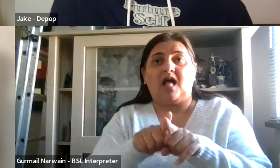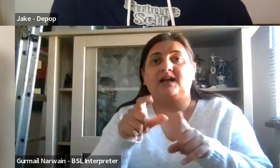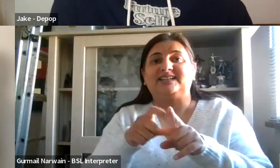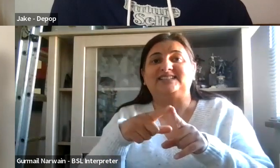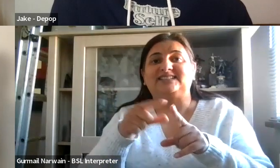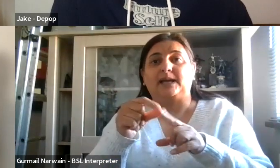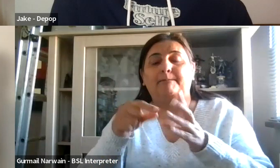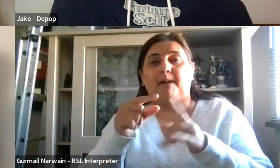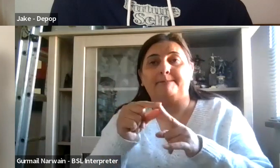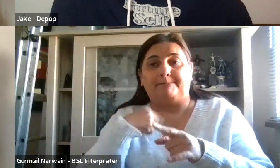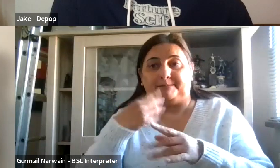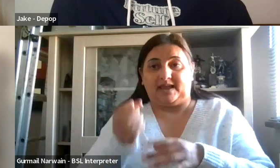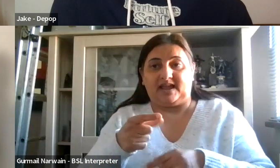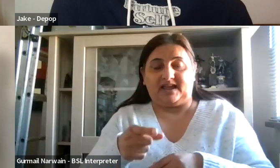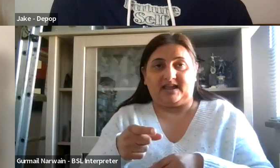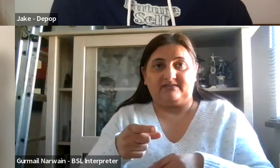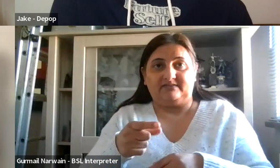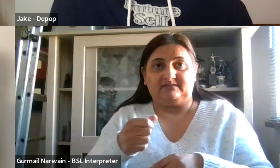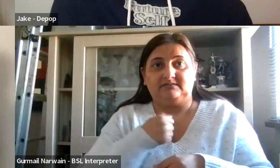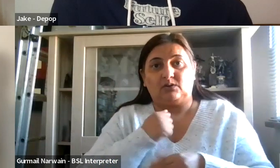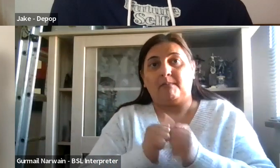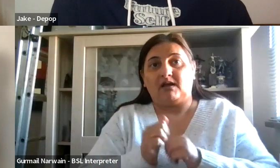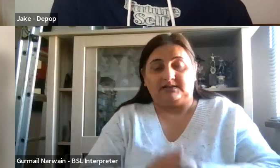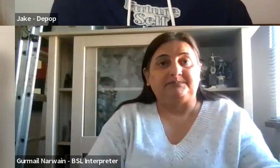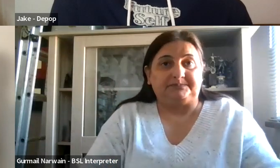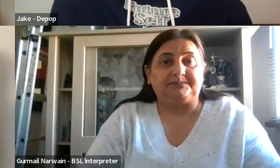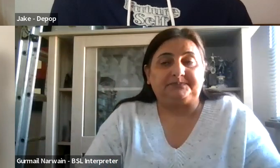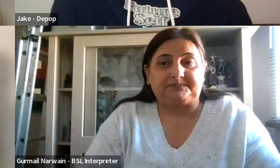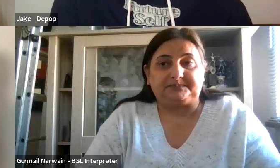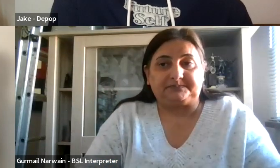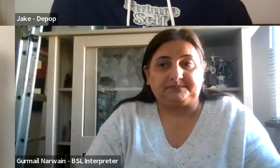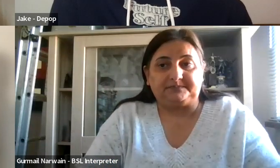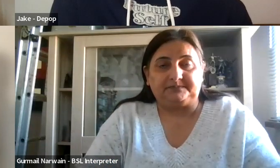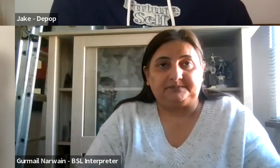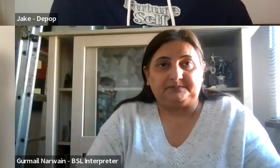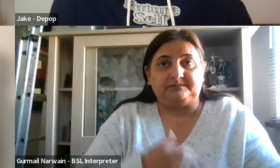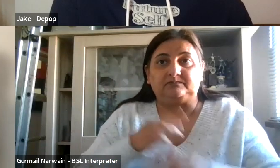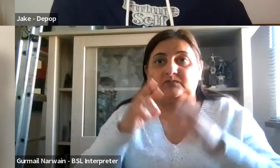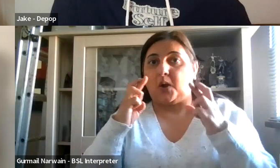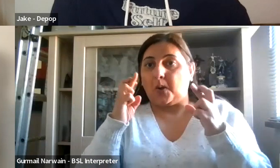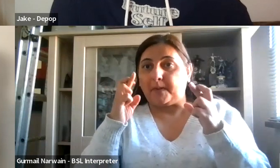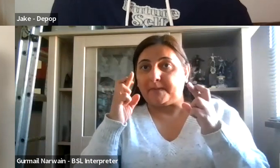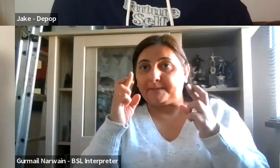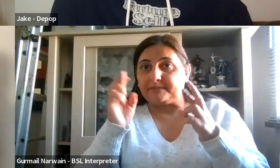pop that that we have, as as our partners, so I hope everyone's had a really good afternoon